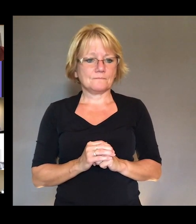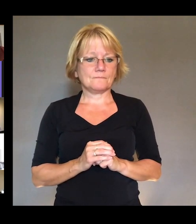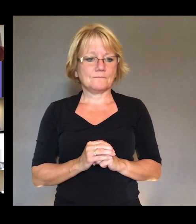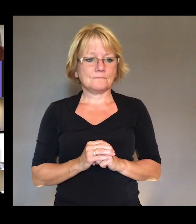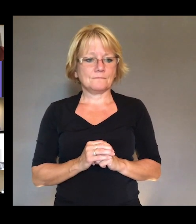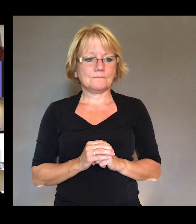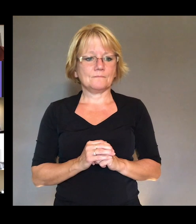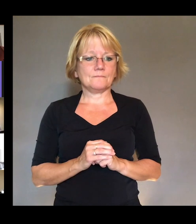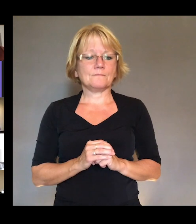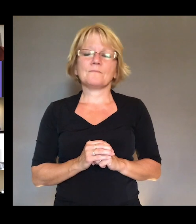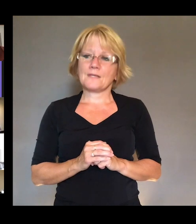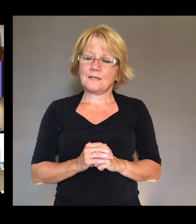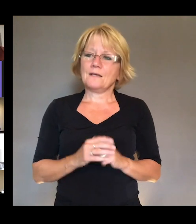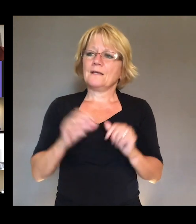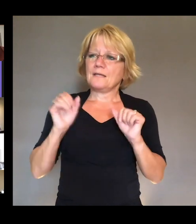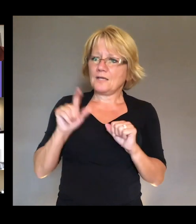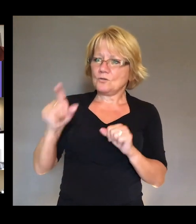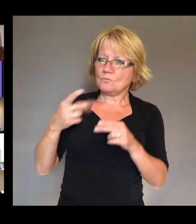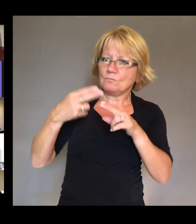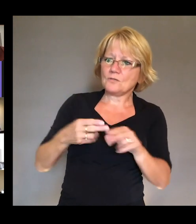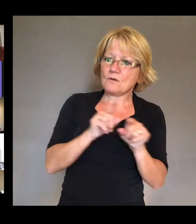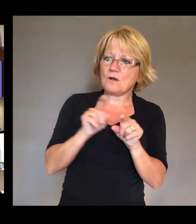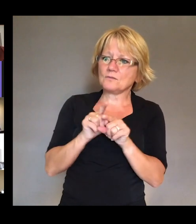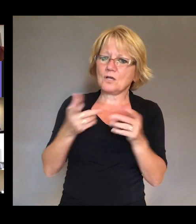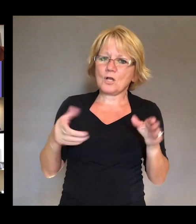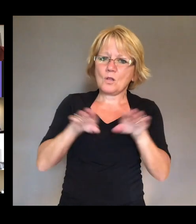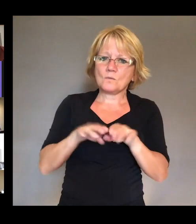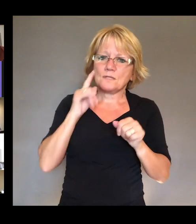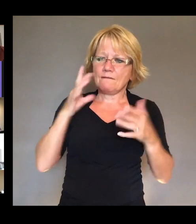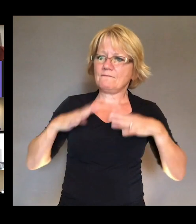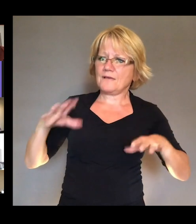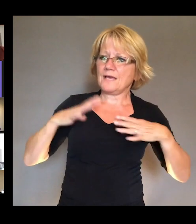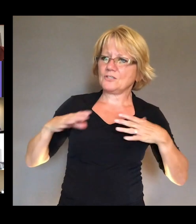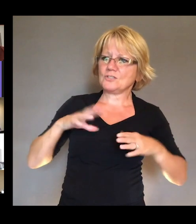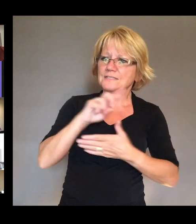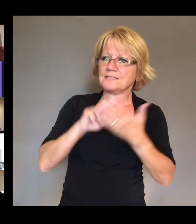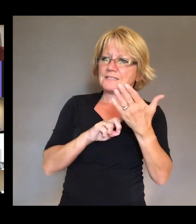Is it possible that you can also speak to how the closing down of fashion design